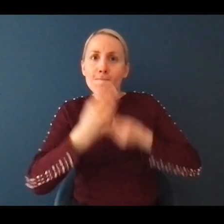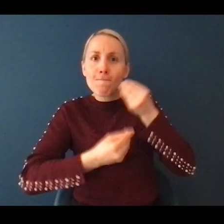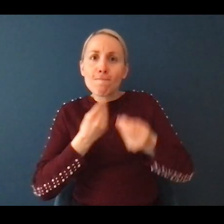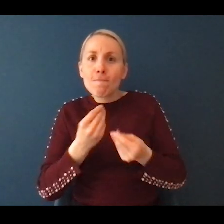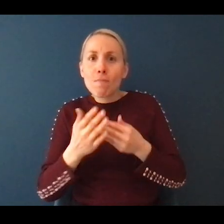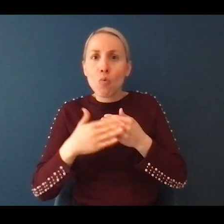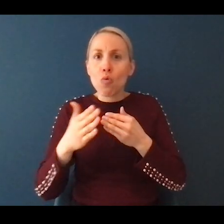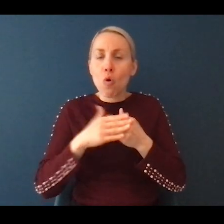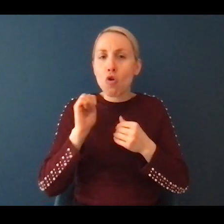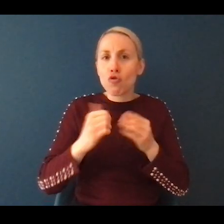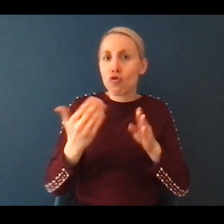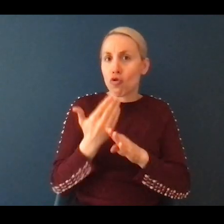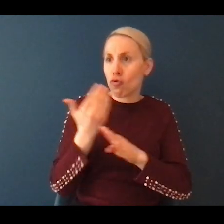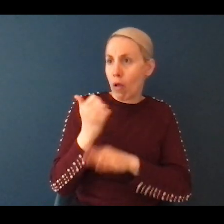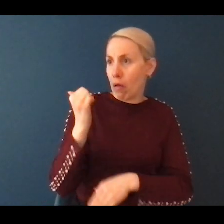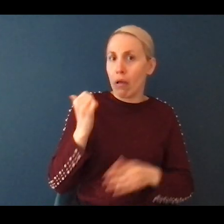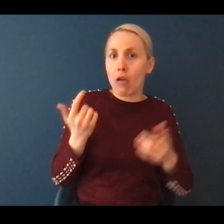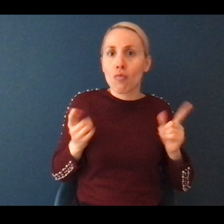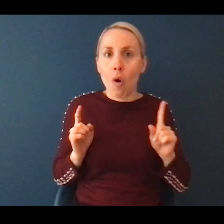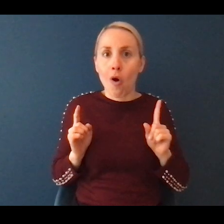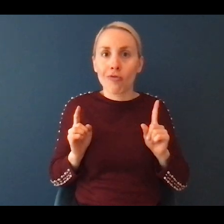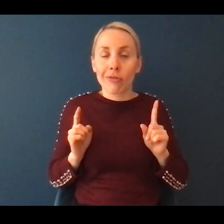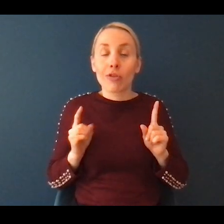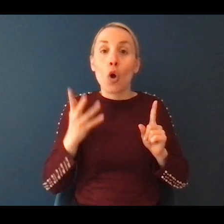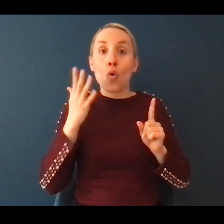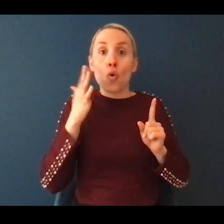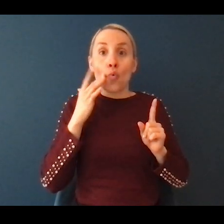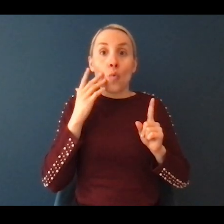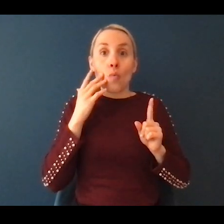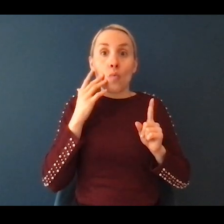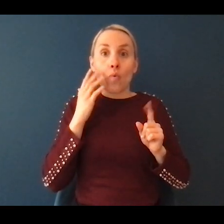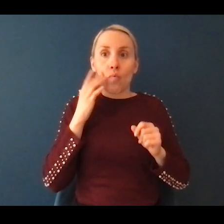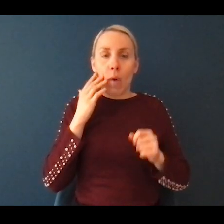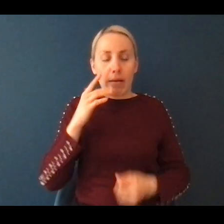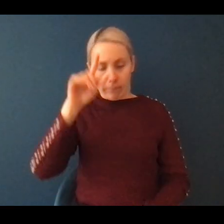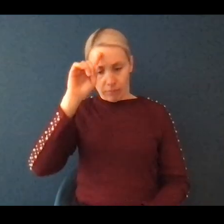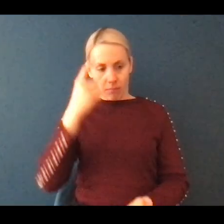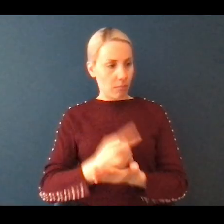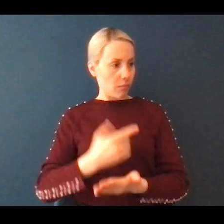we sort of had was what stage in career were you at when you decided to apply for the awards